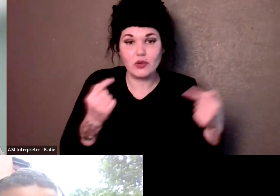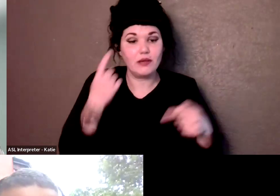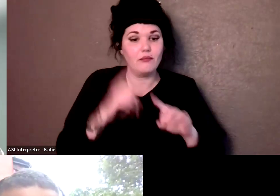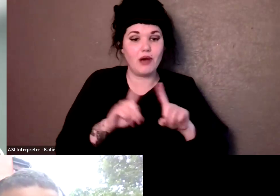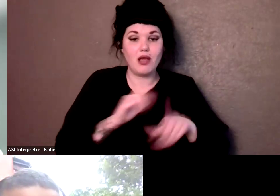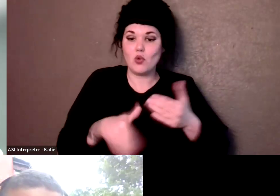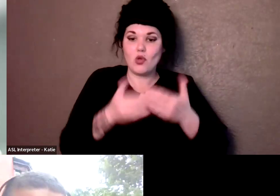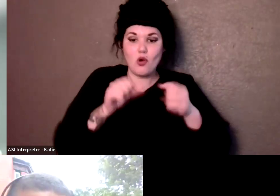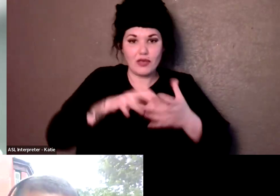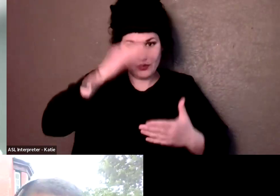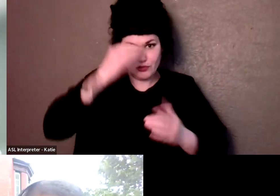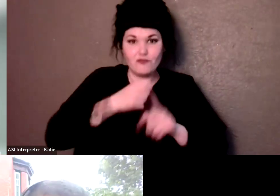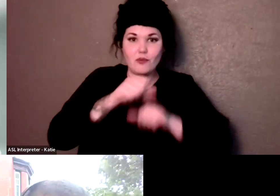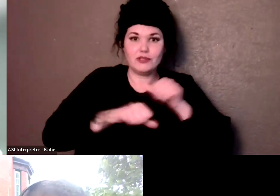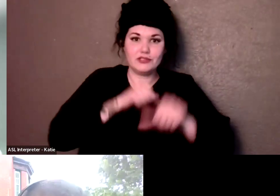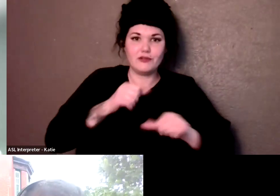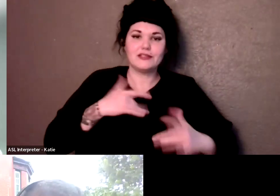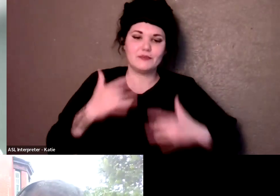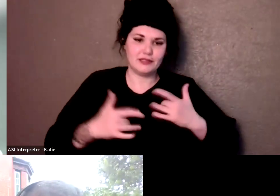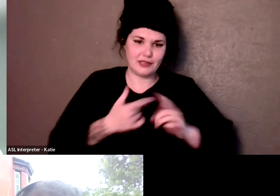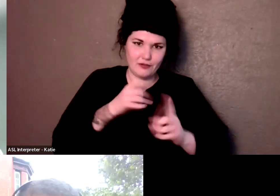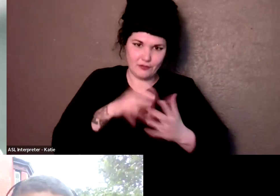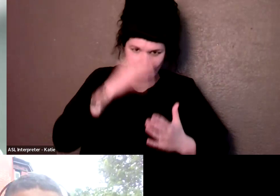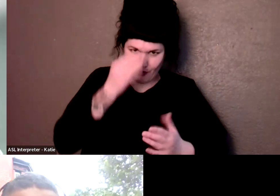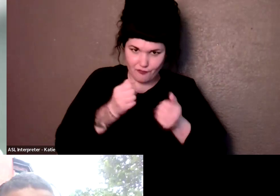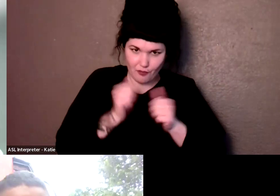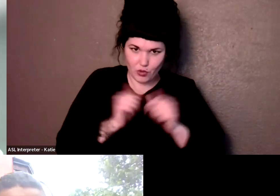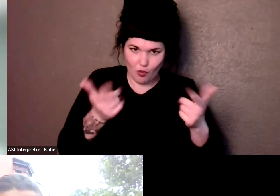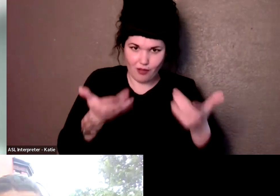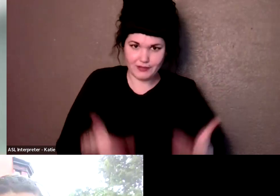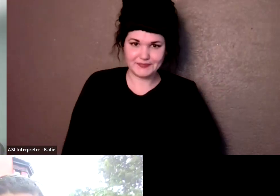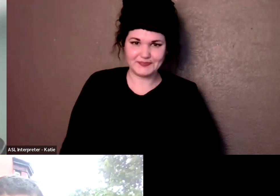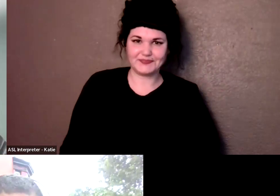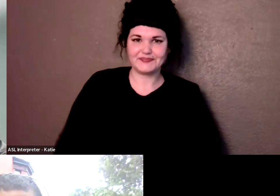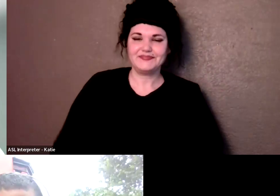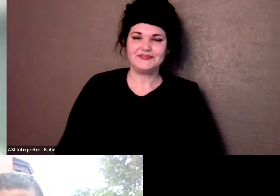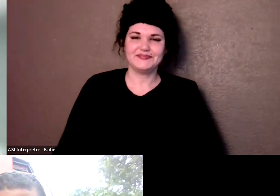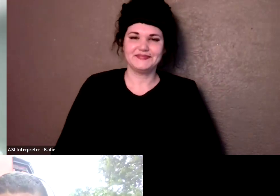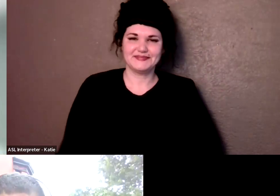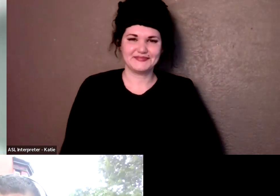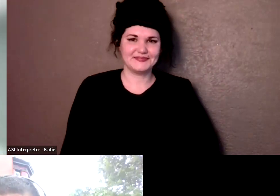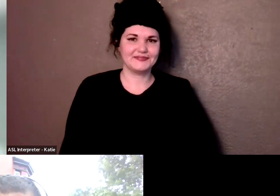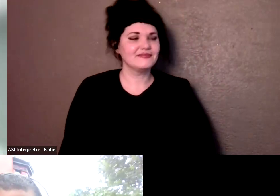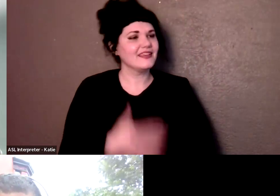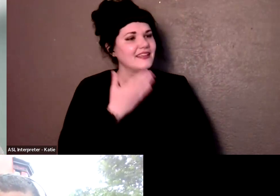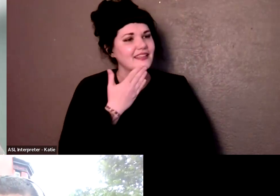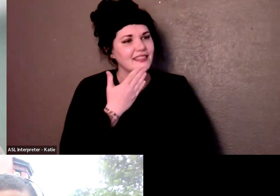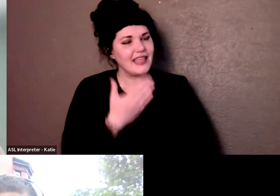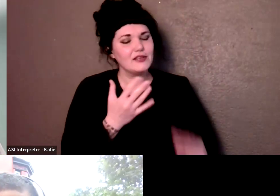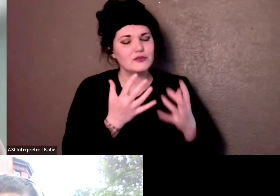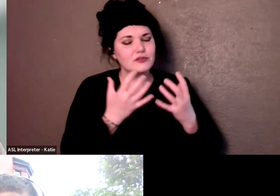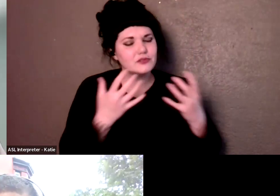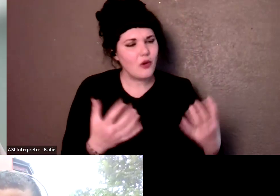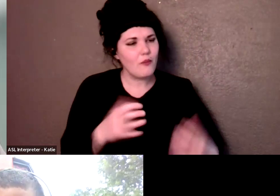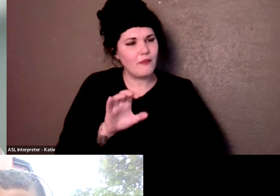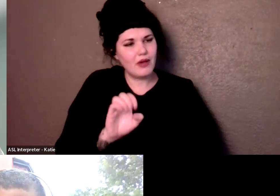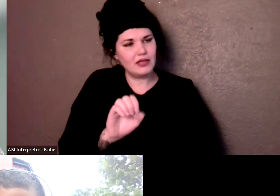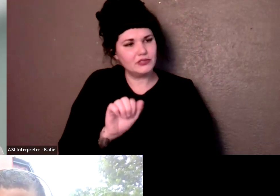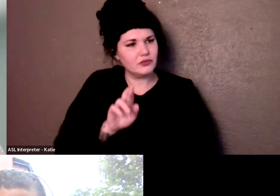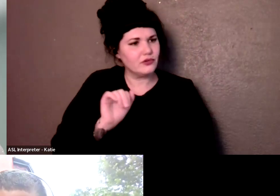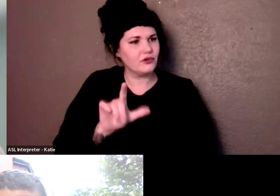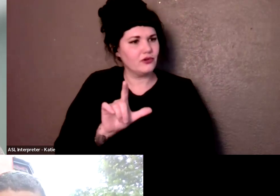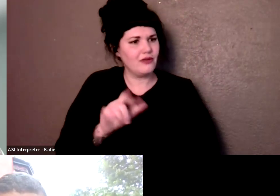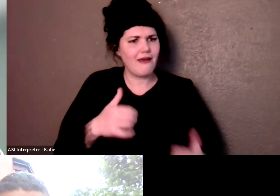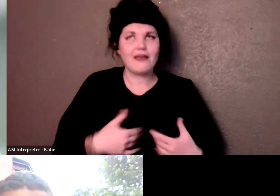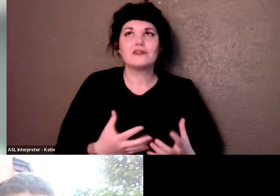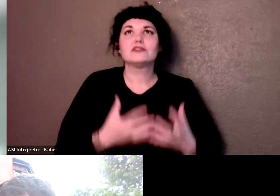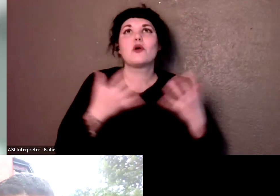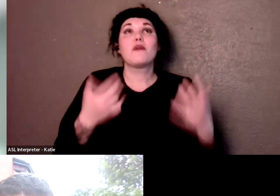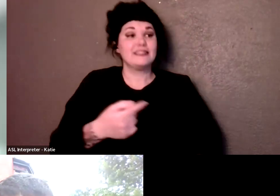all. DEVON: Thank you so much Earl. I have so much I personally want to talk about with you.